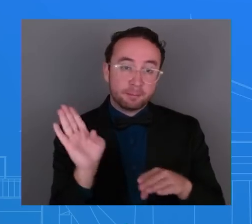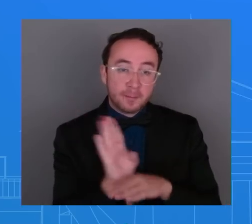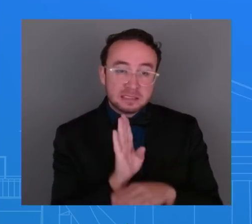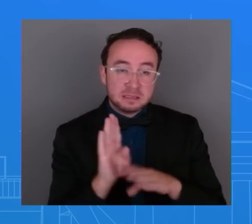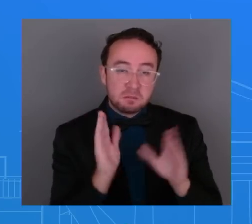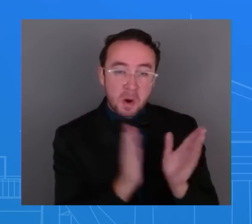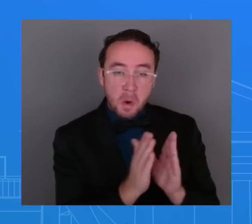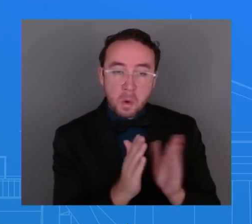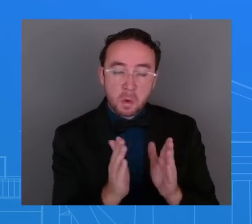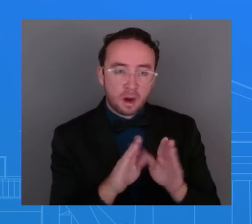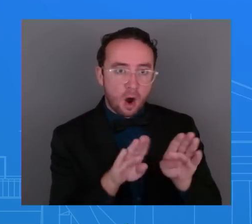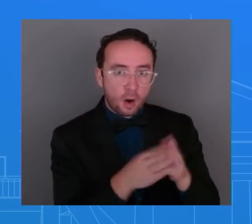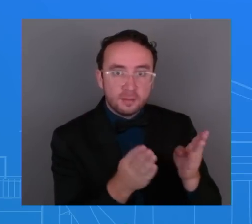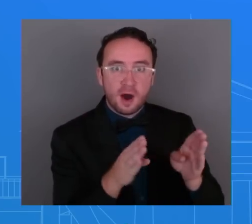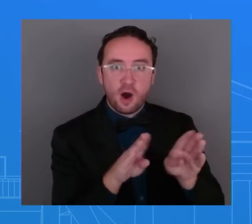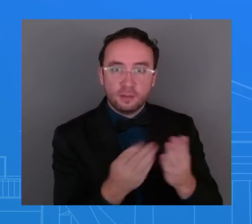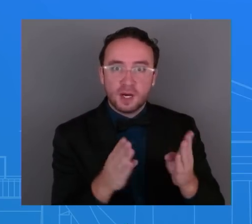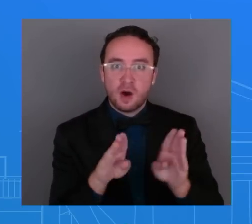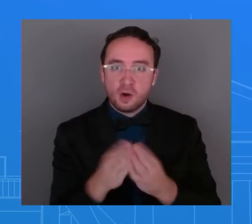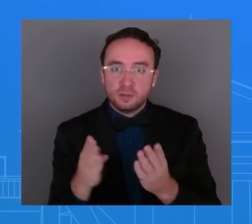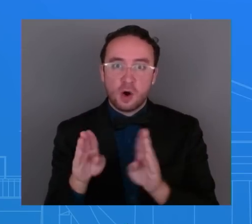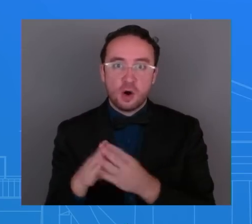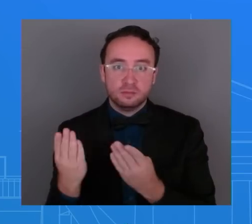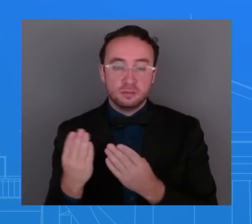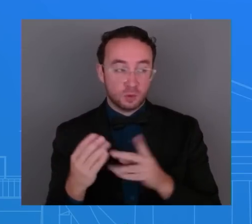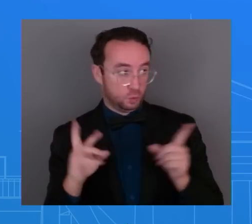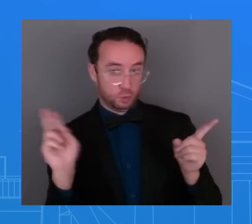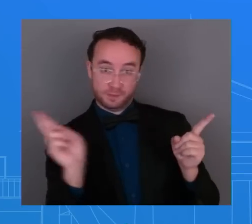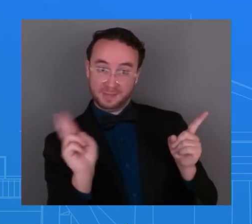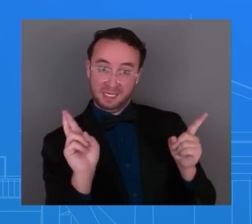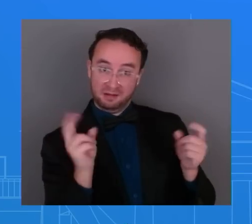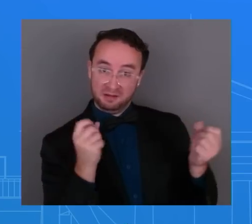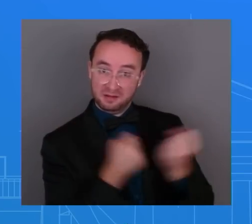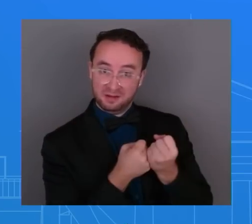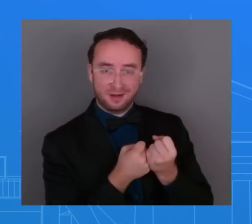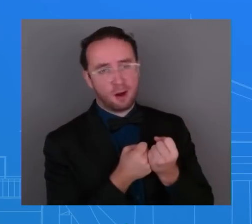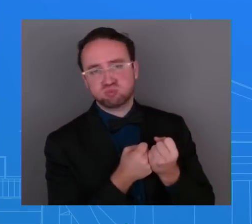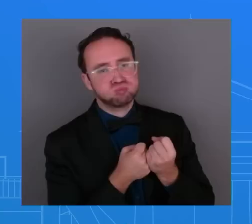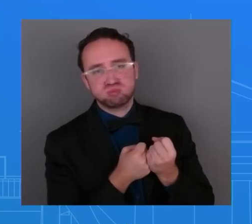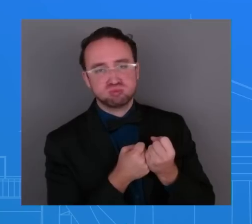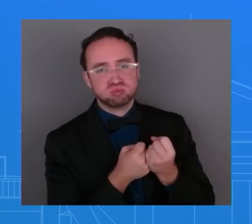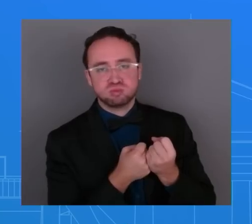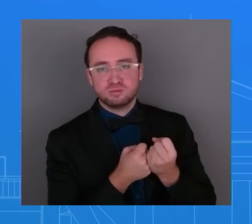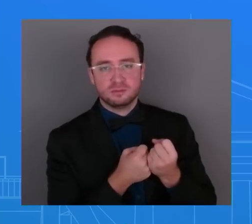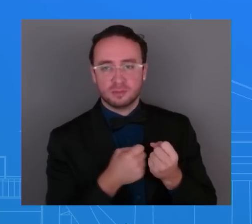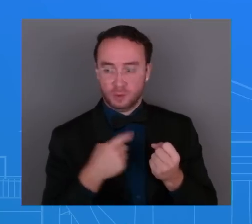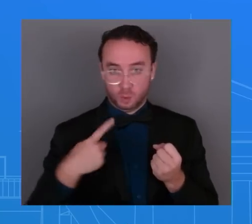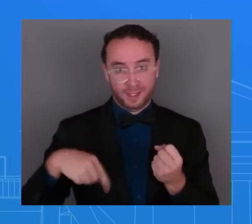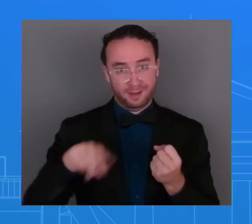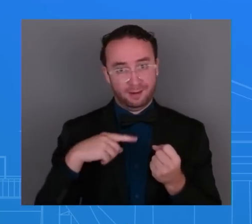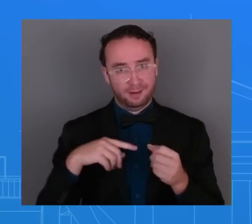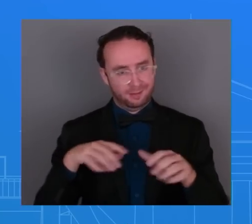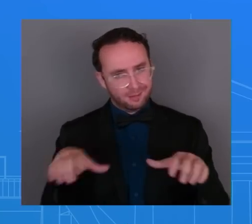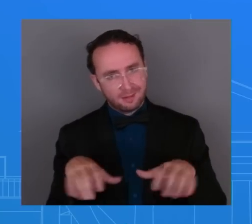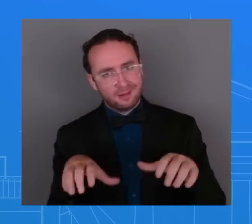The -- when the -- we have to remember what the president inherited from the last administration when he took -- when he took it over with the vice president.